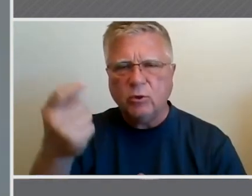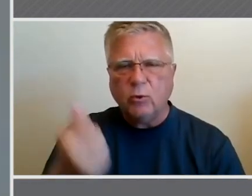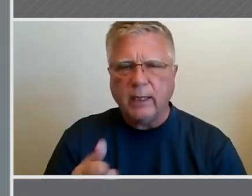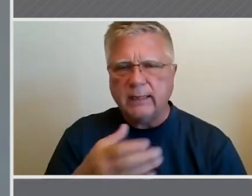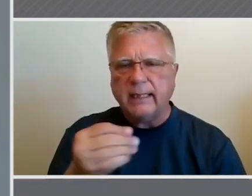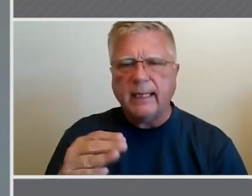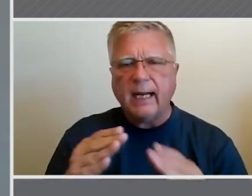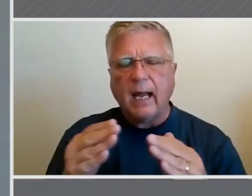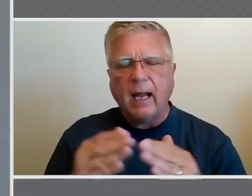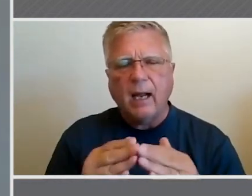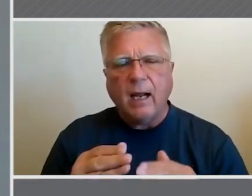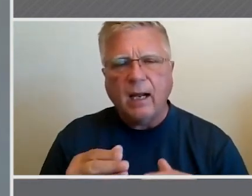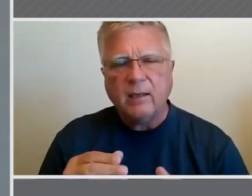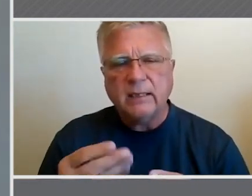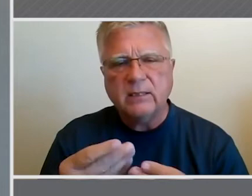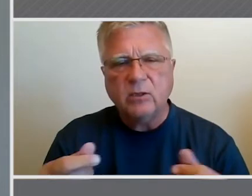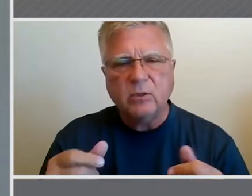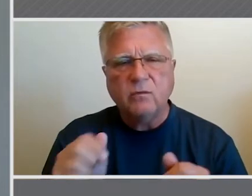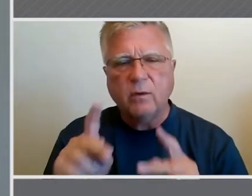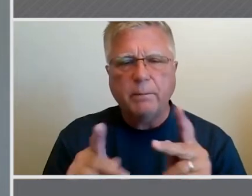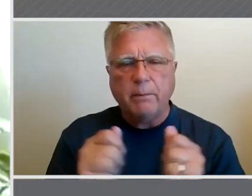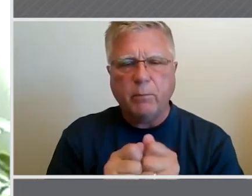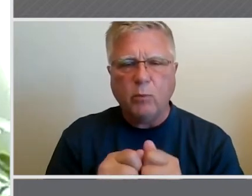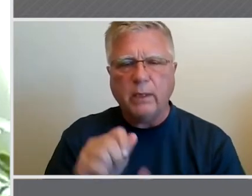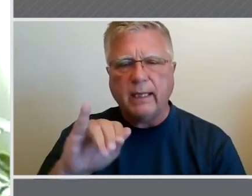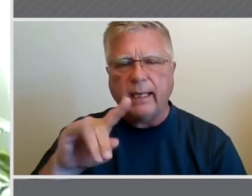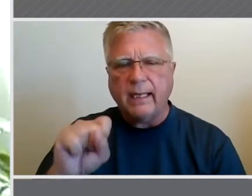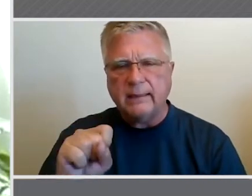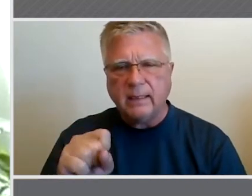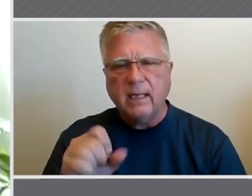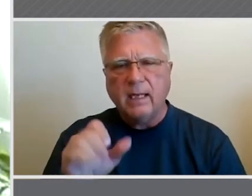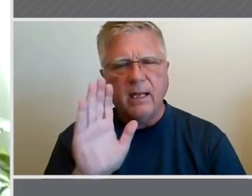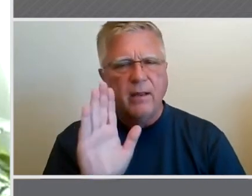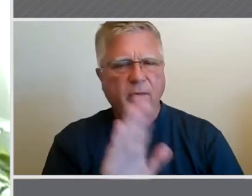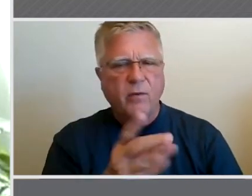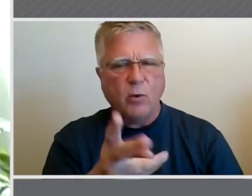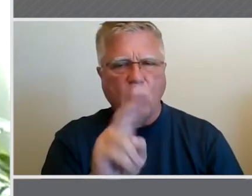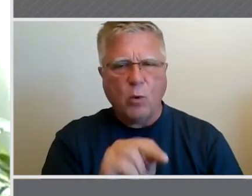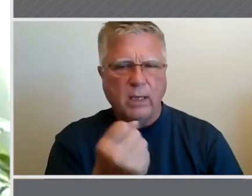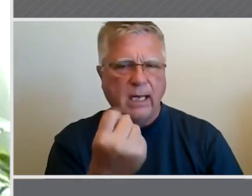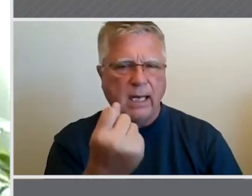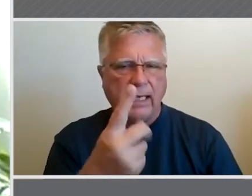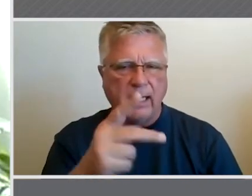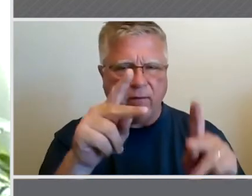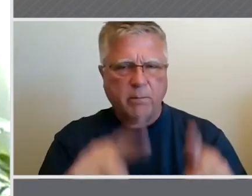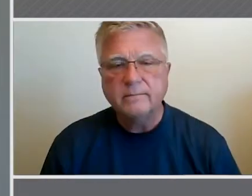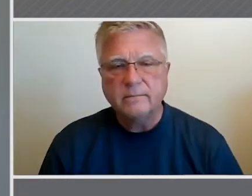And so that's its own a loving person team that is run by Whitney.